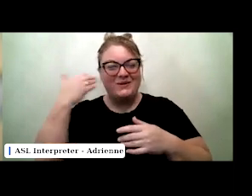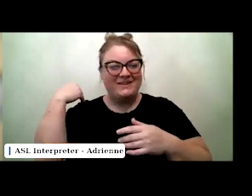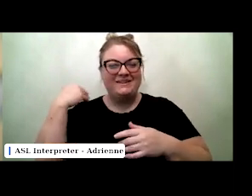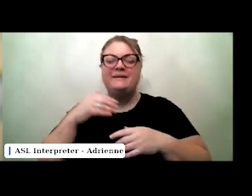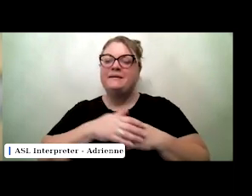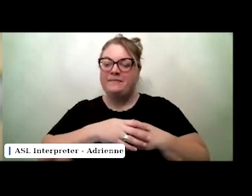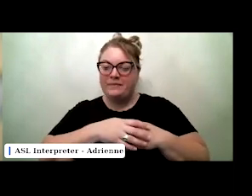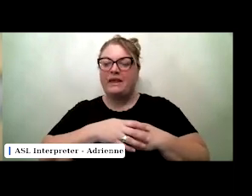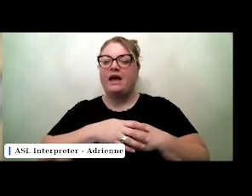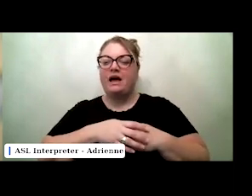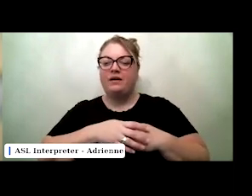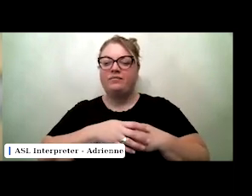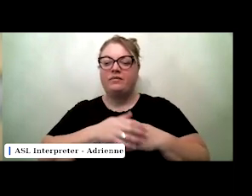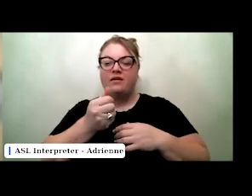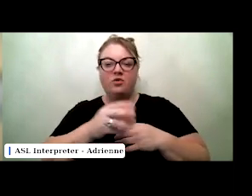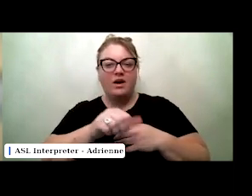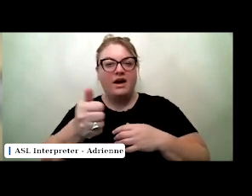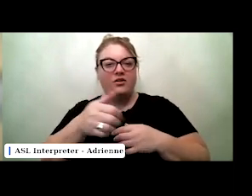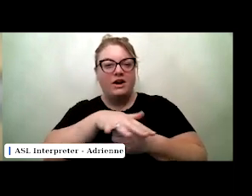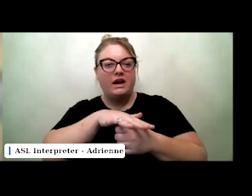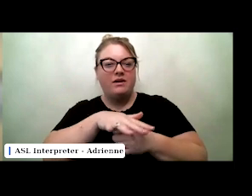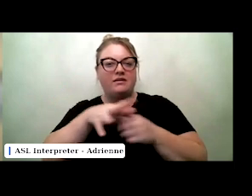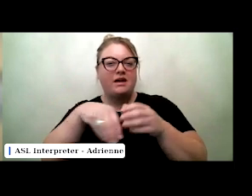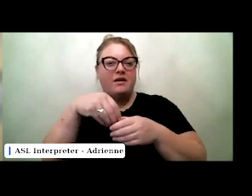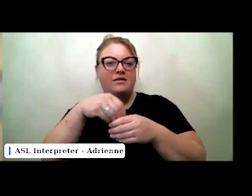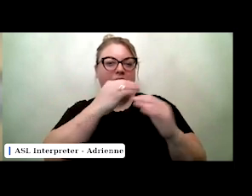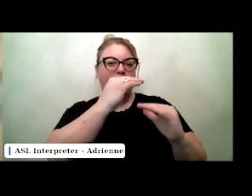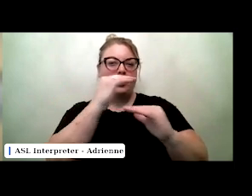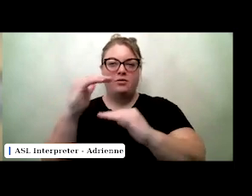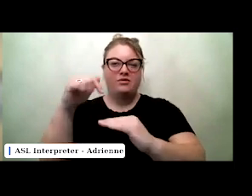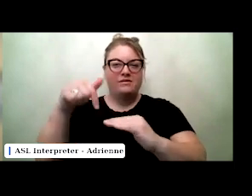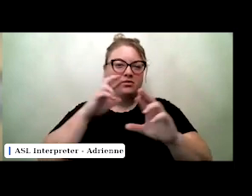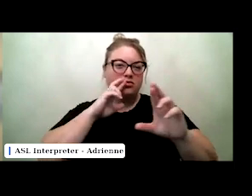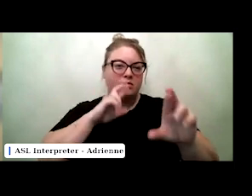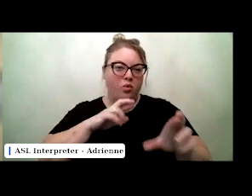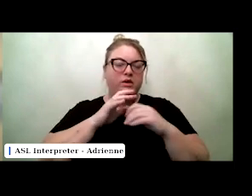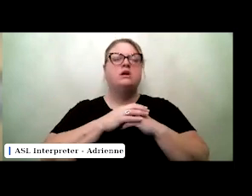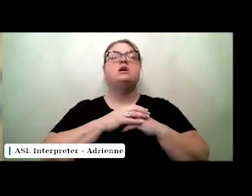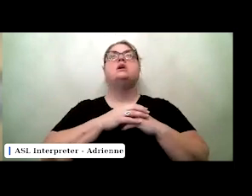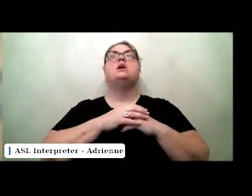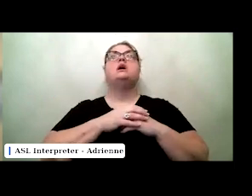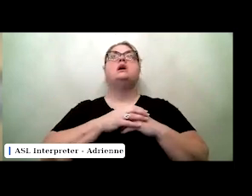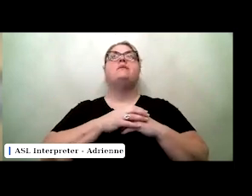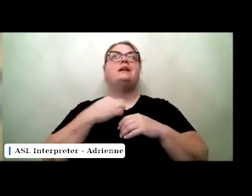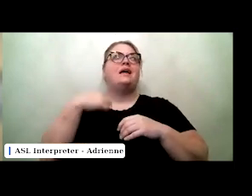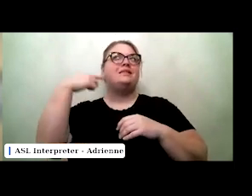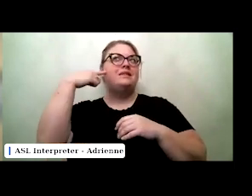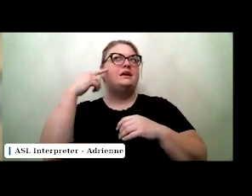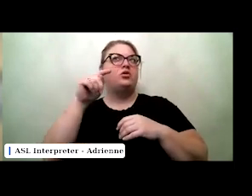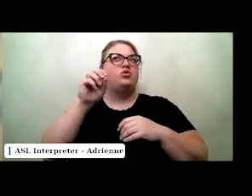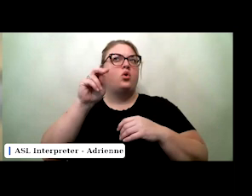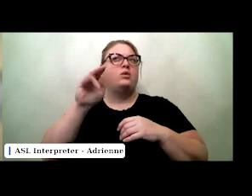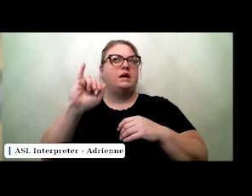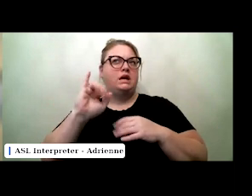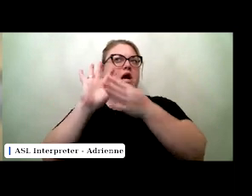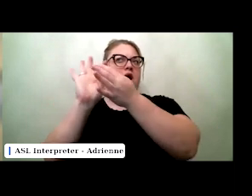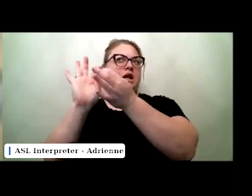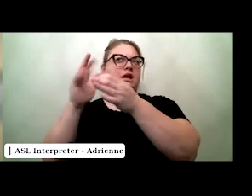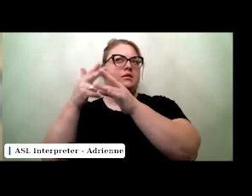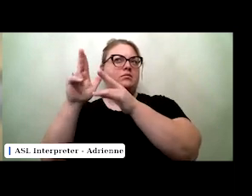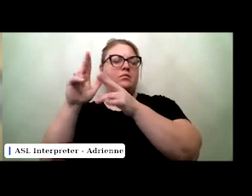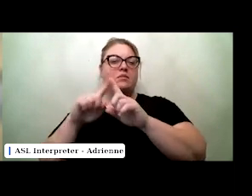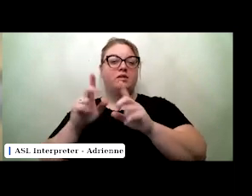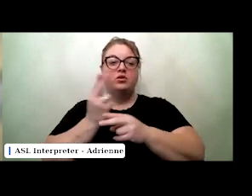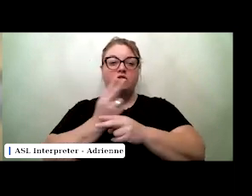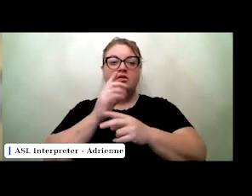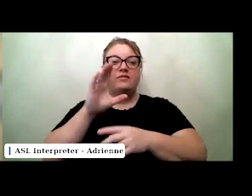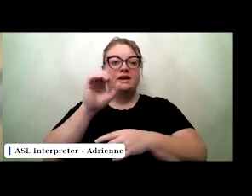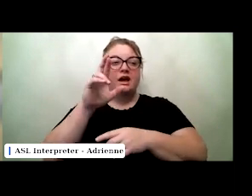A couple of other areas outside the parameters of this report. Is, and I believe, Tony highlighted this. The use of caregiver assessments.